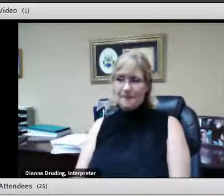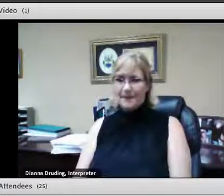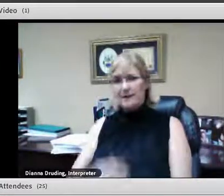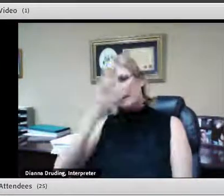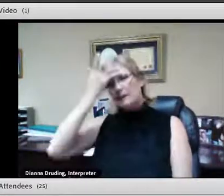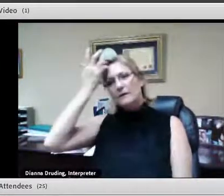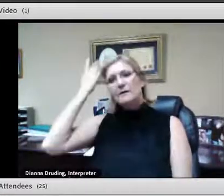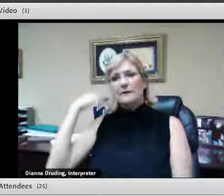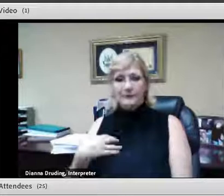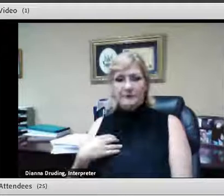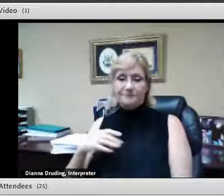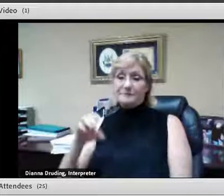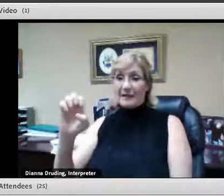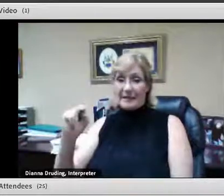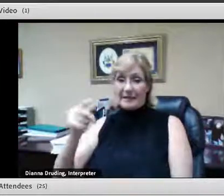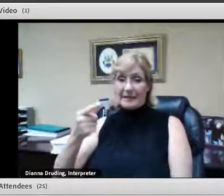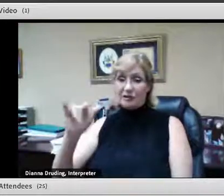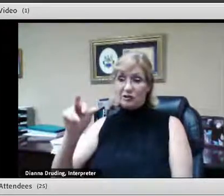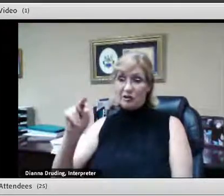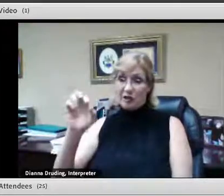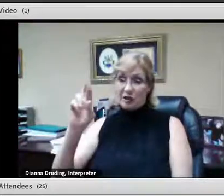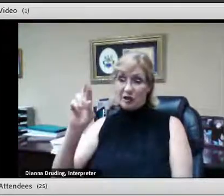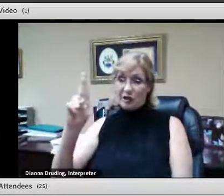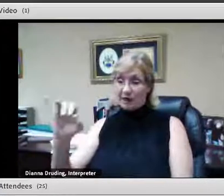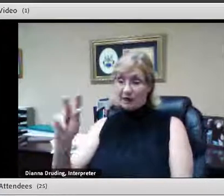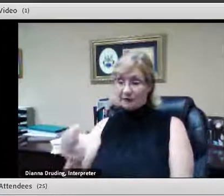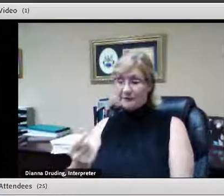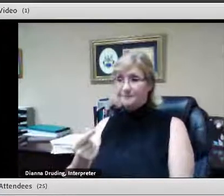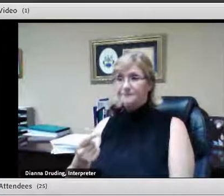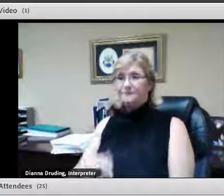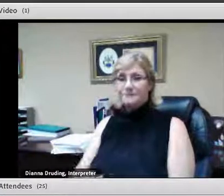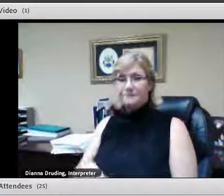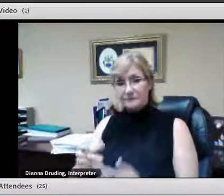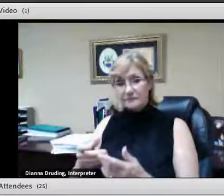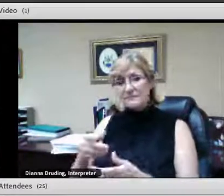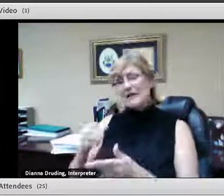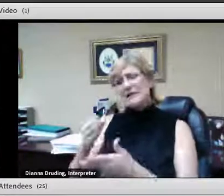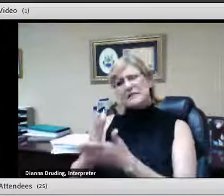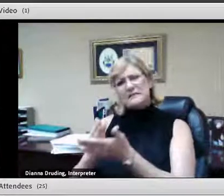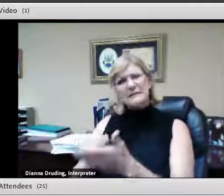All right, so, getting into just a quick sampling of some STEM games, some engineering games for you.